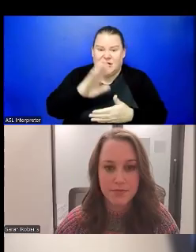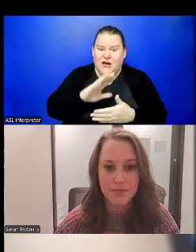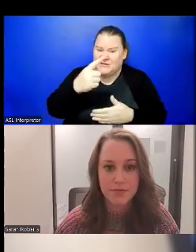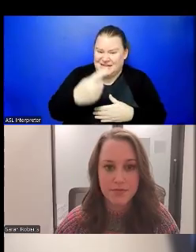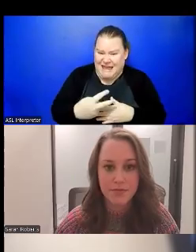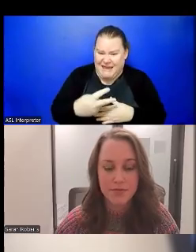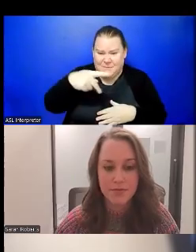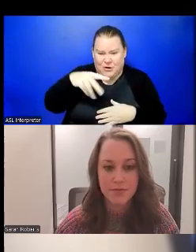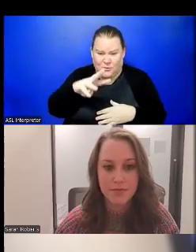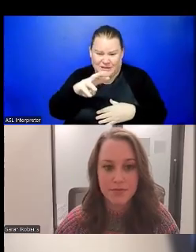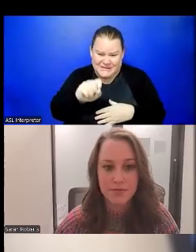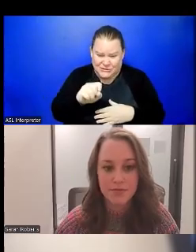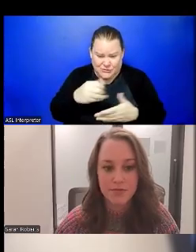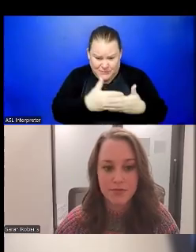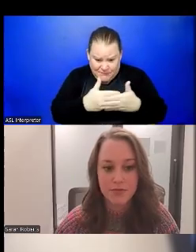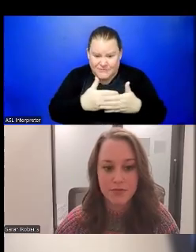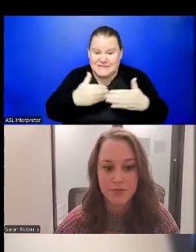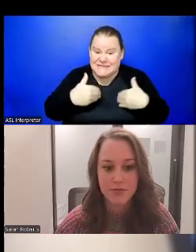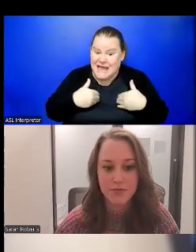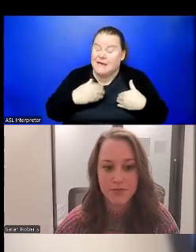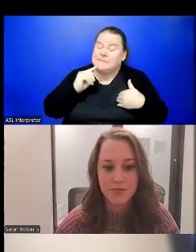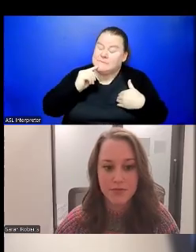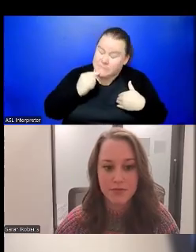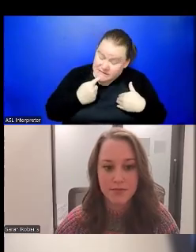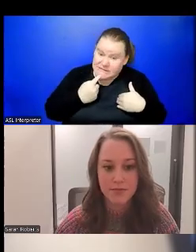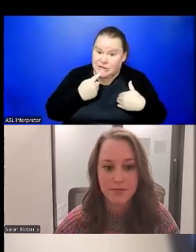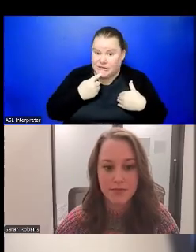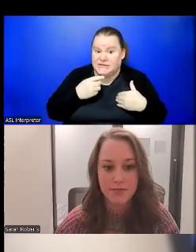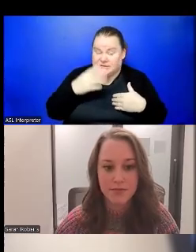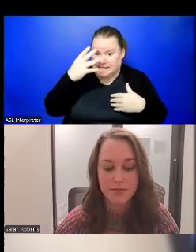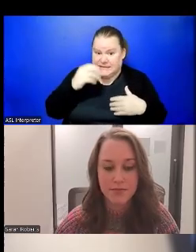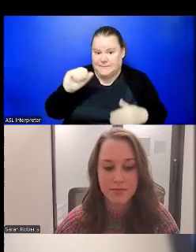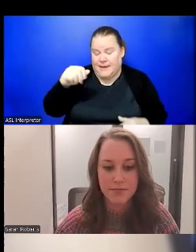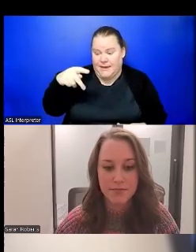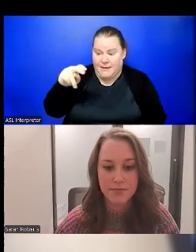severe central sleep apnea. This is all further exacerbated by